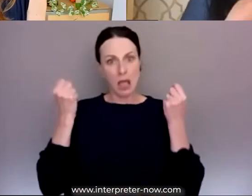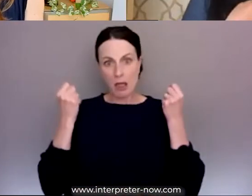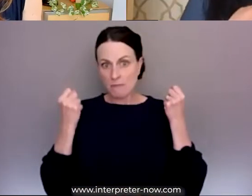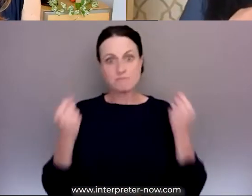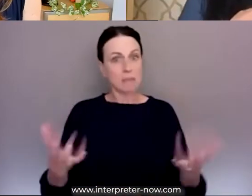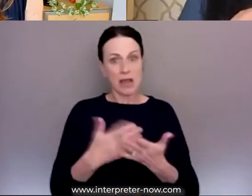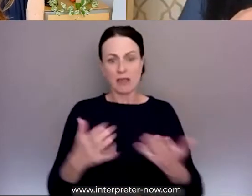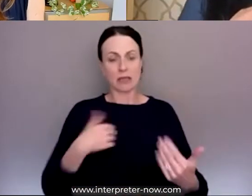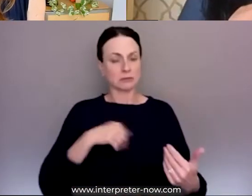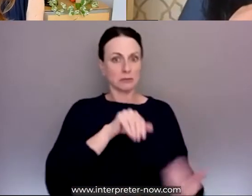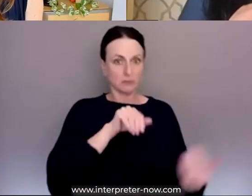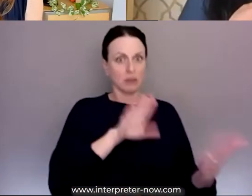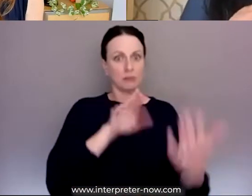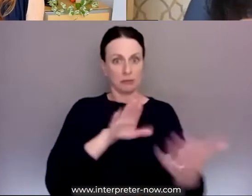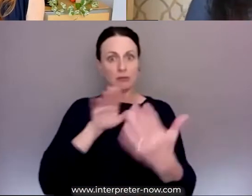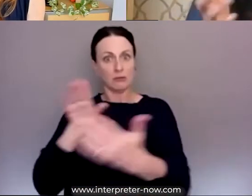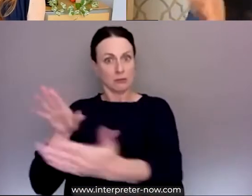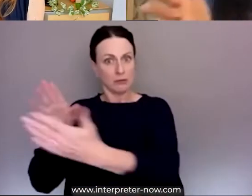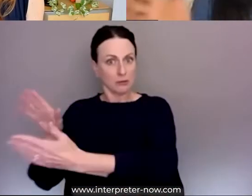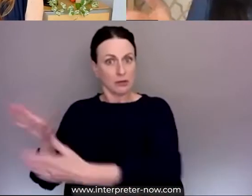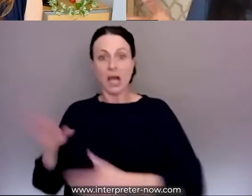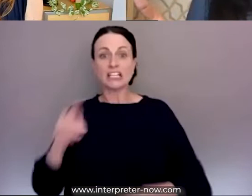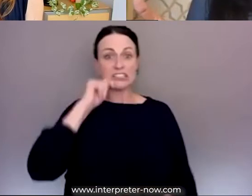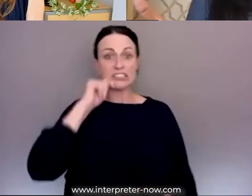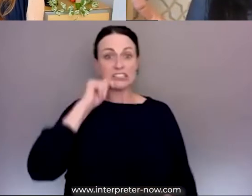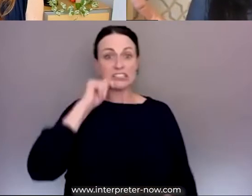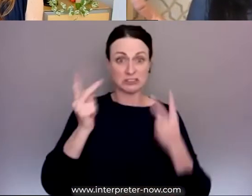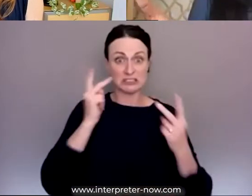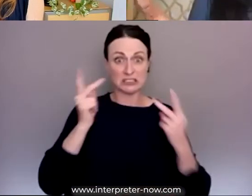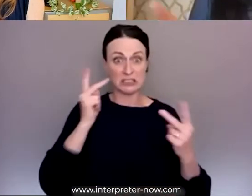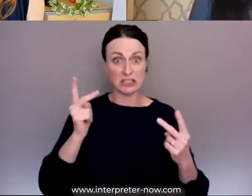I think a lot of my kids, teenagers who this is what they've seen in their life is the norm.